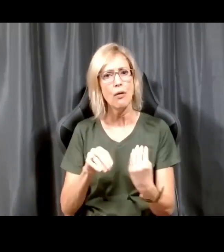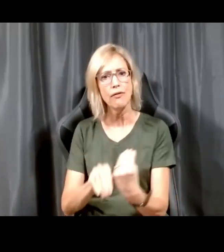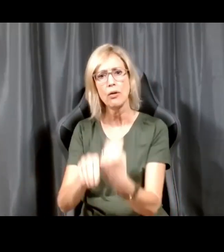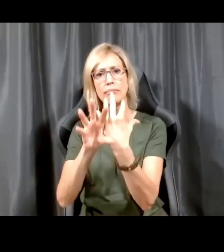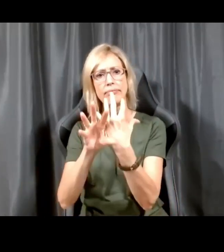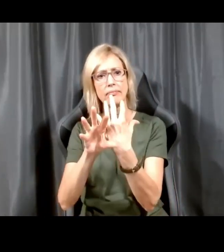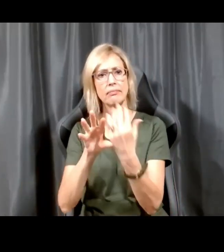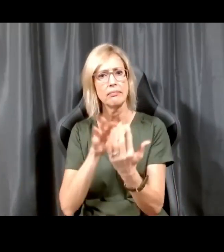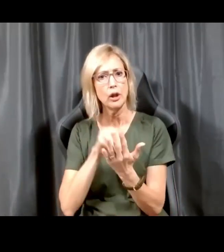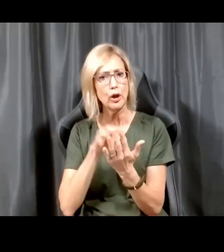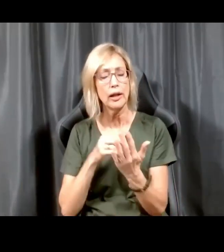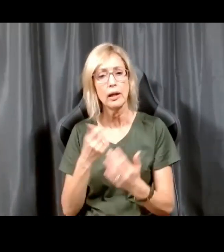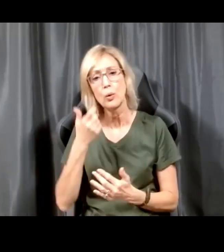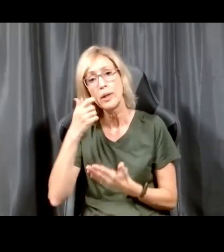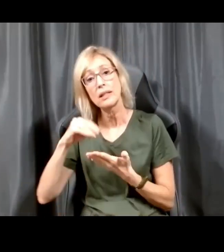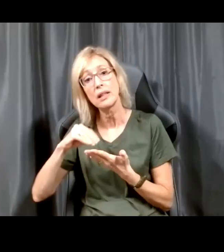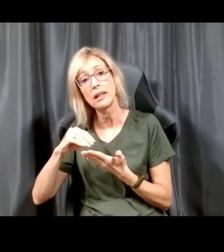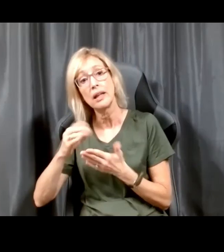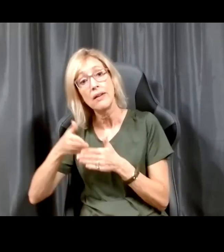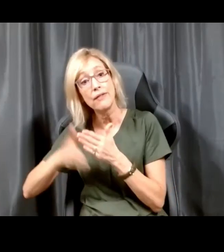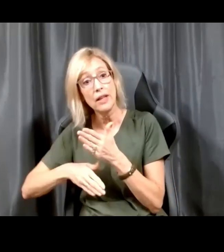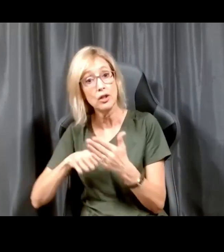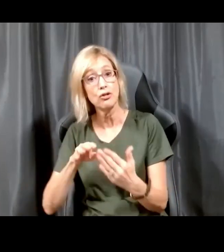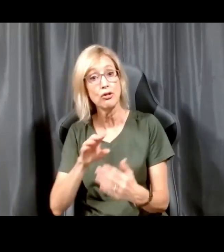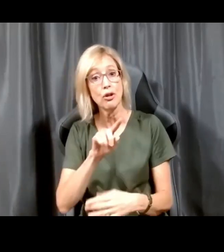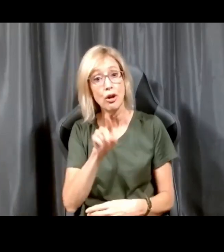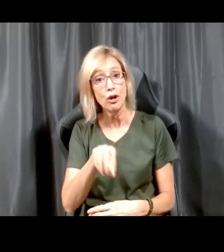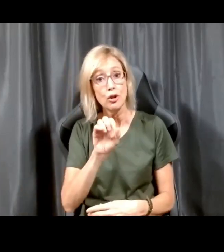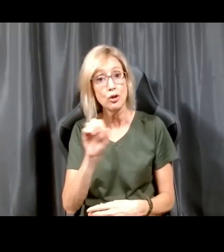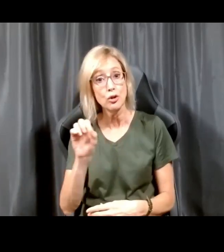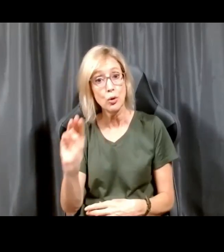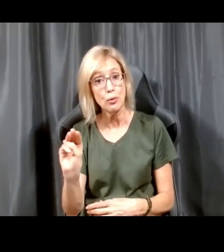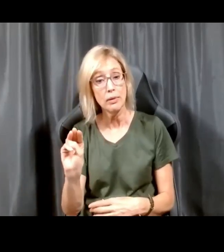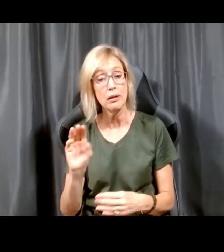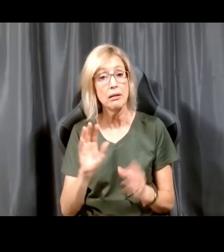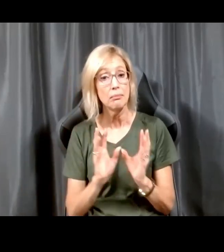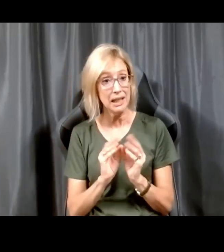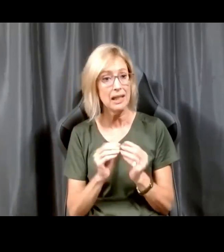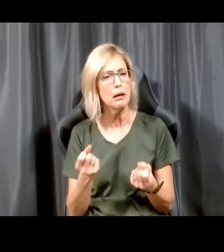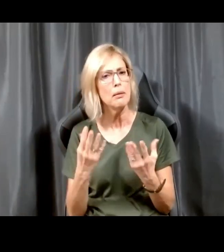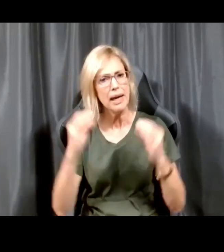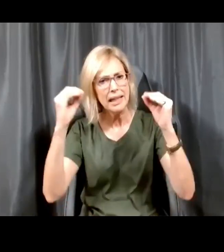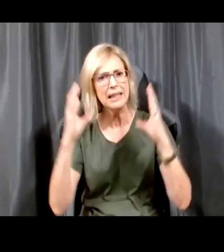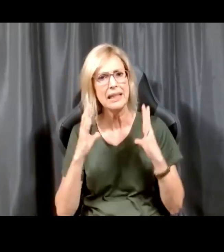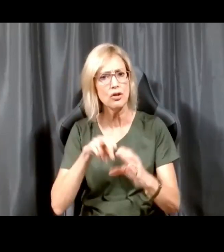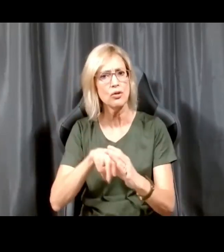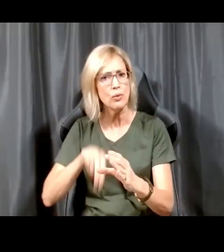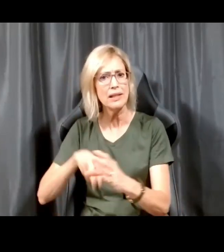I just finished a Zoom meeting and knowing that a number of our teachers are redesigning and say a couple